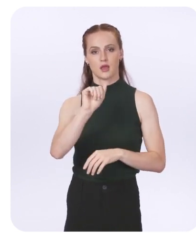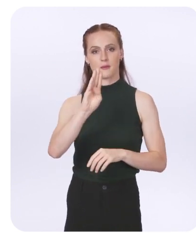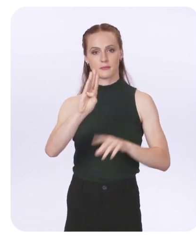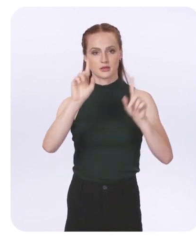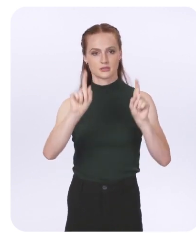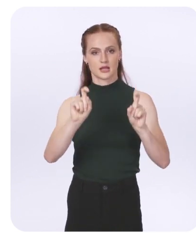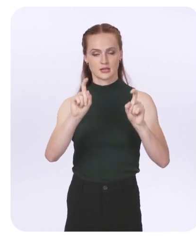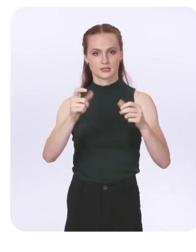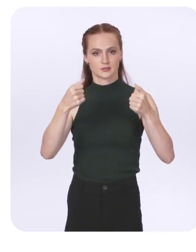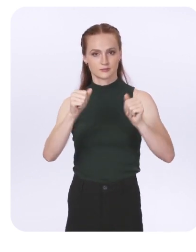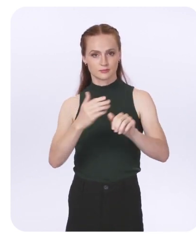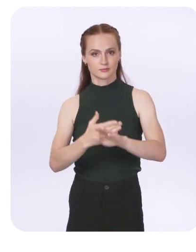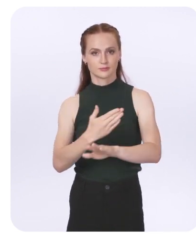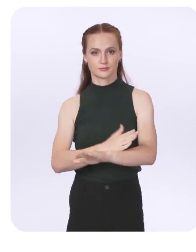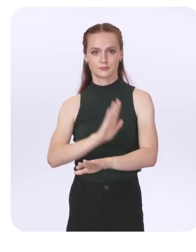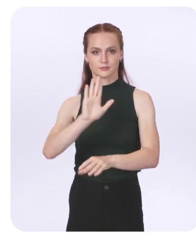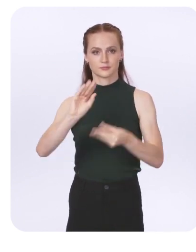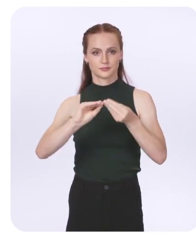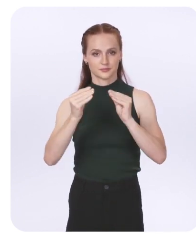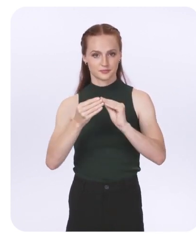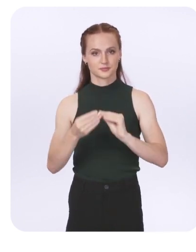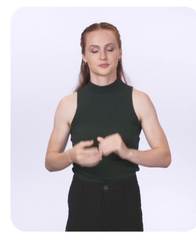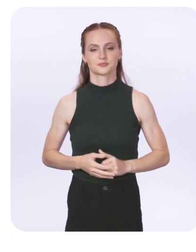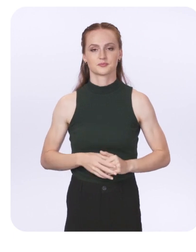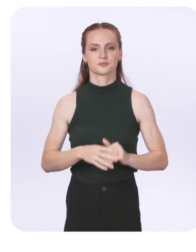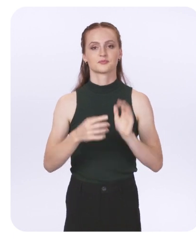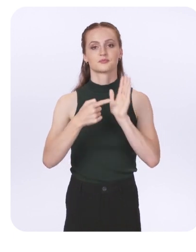Now that we’re aligned on the importance of product key art